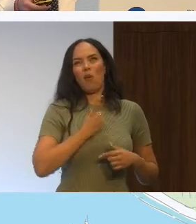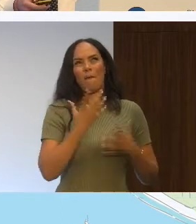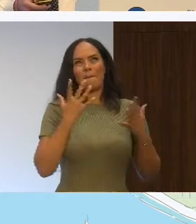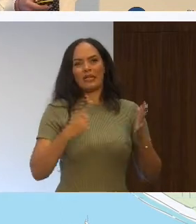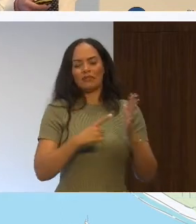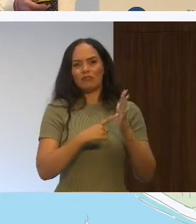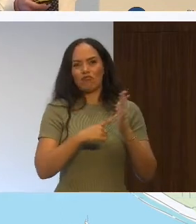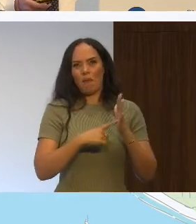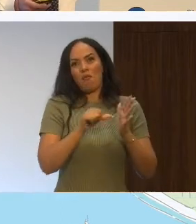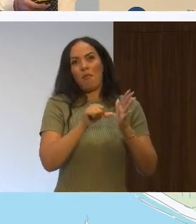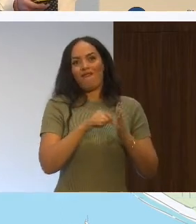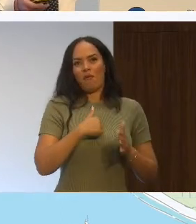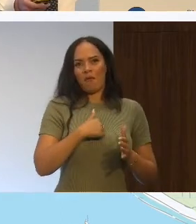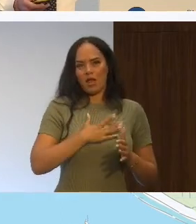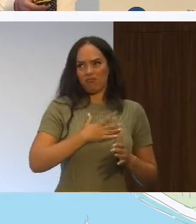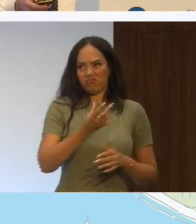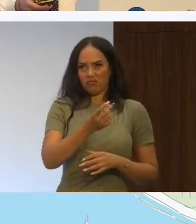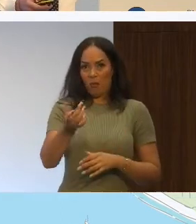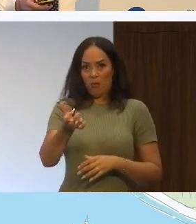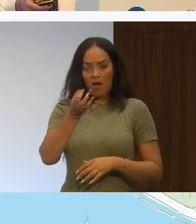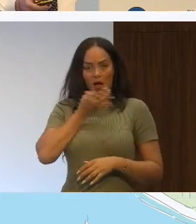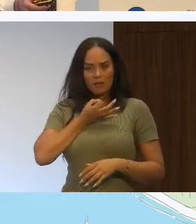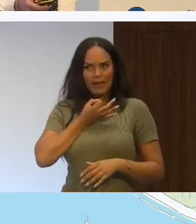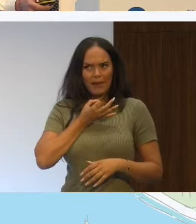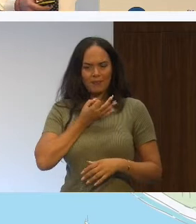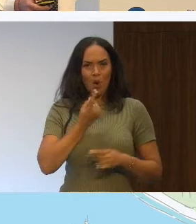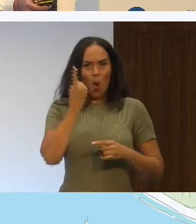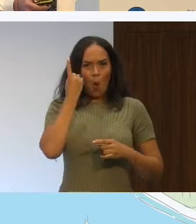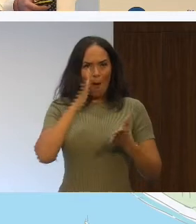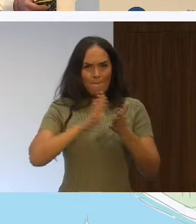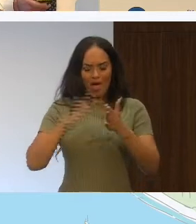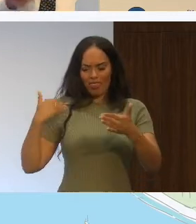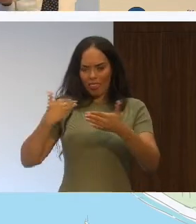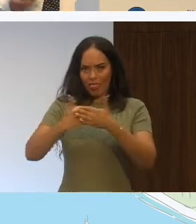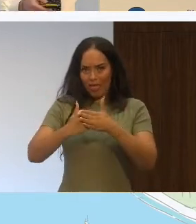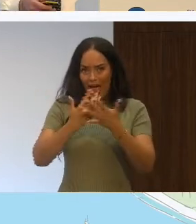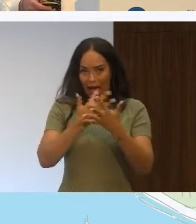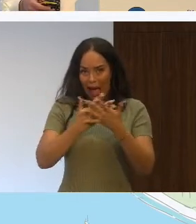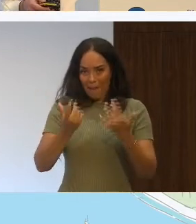how many how many days in the last month have you taken painkillers or how many migraine days we had in the last month